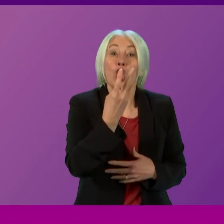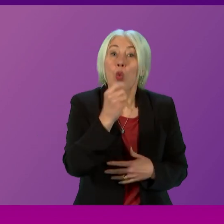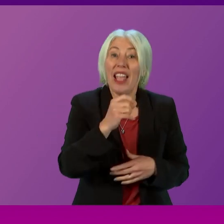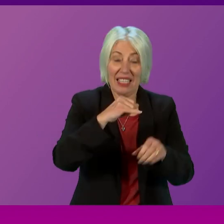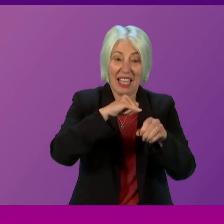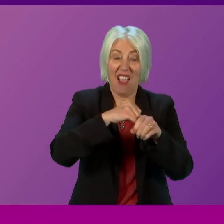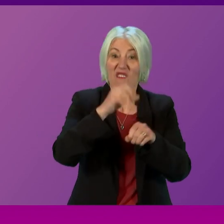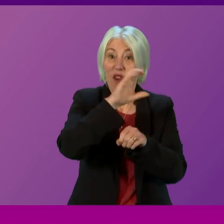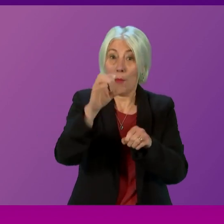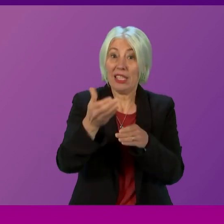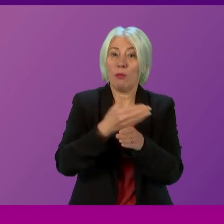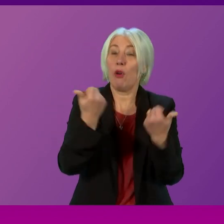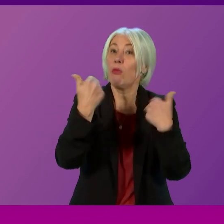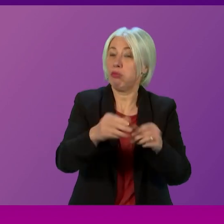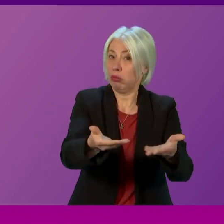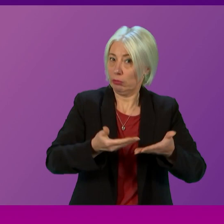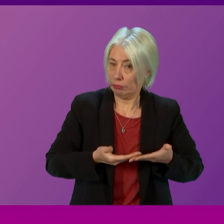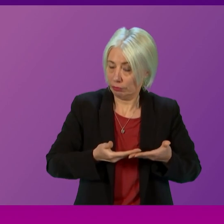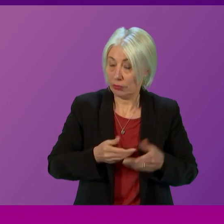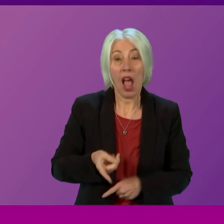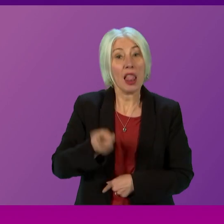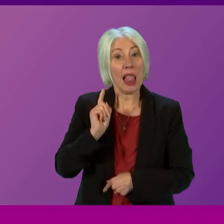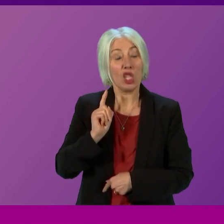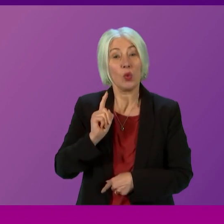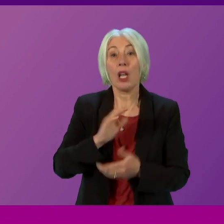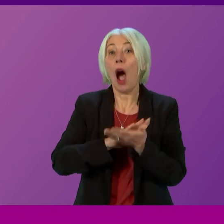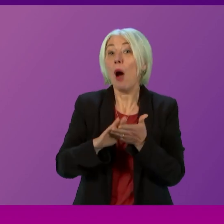At the start of last week, Humza Yousaf told the Parliament that there was no